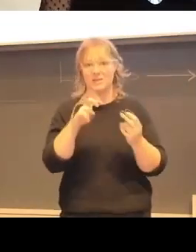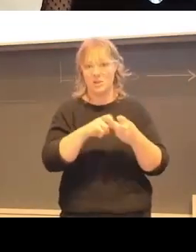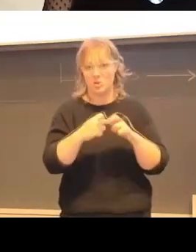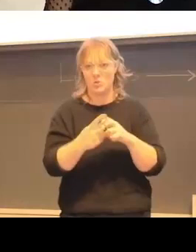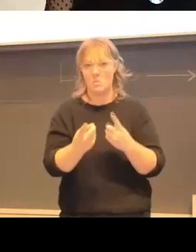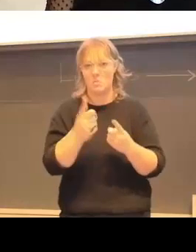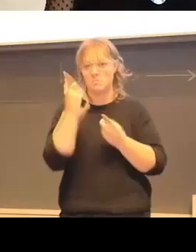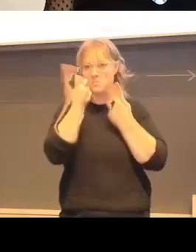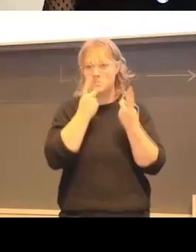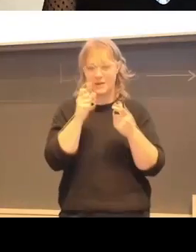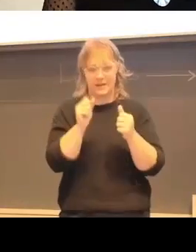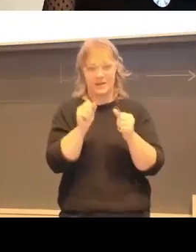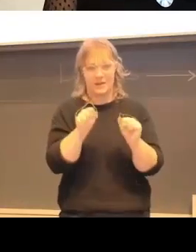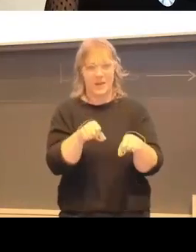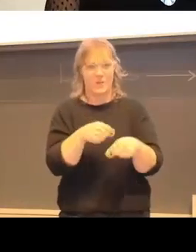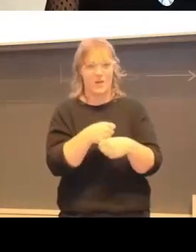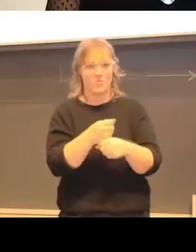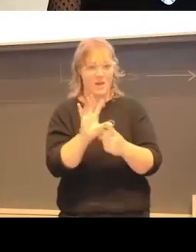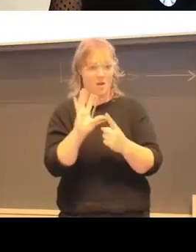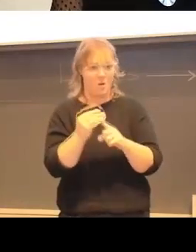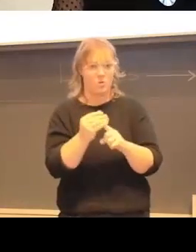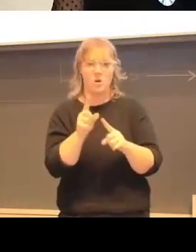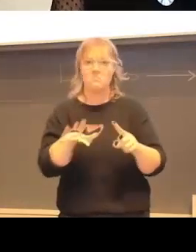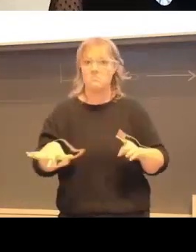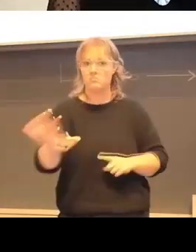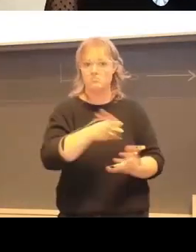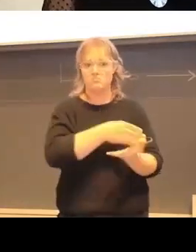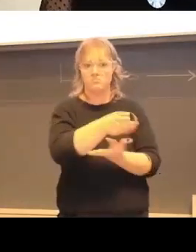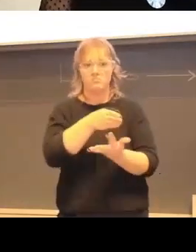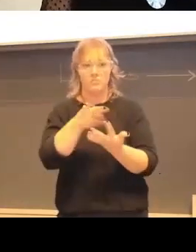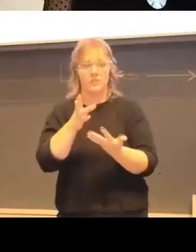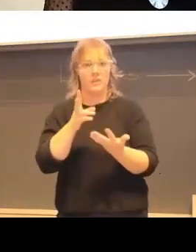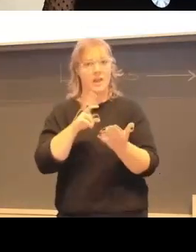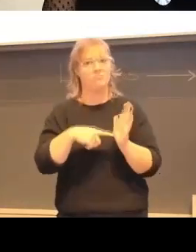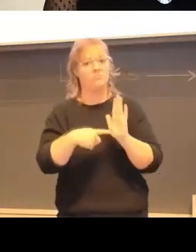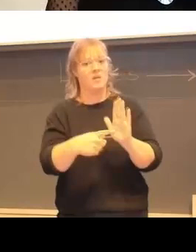create a culture across divisions that reflects our mission and values more uniformly could we